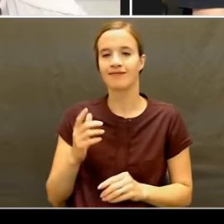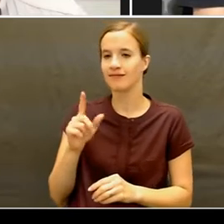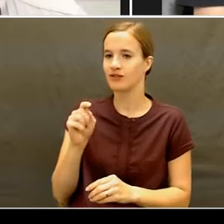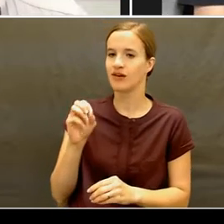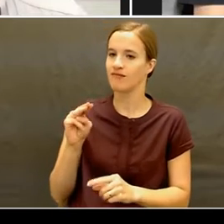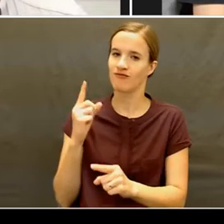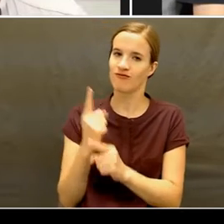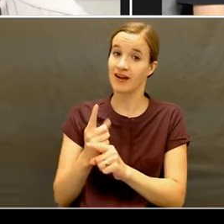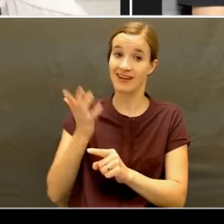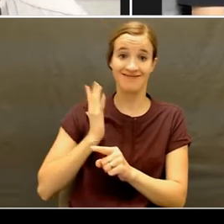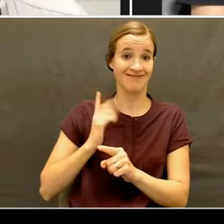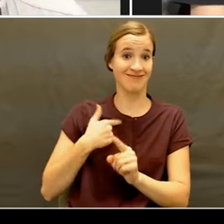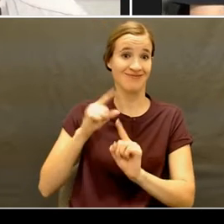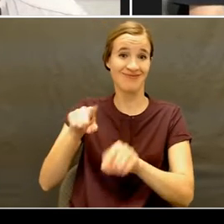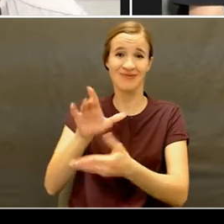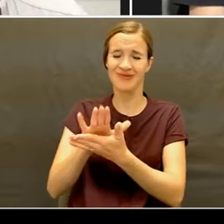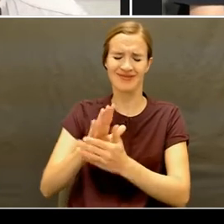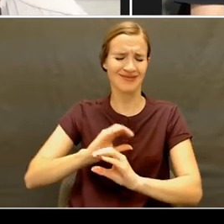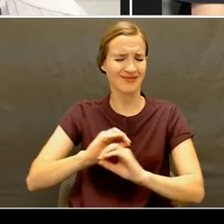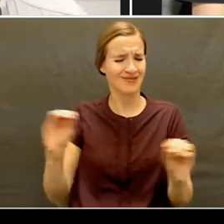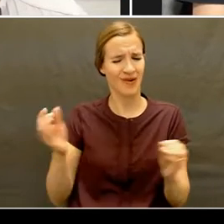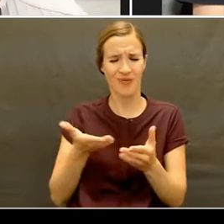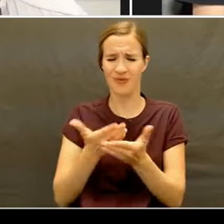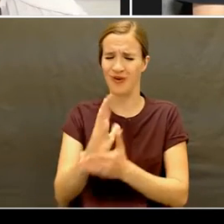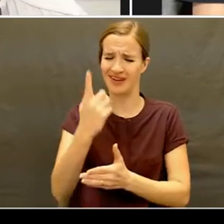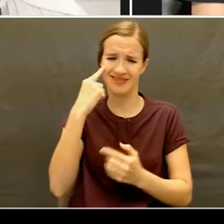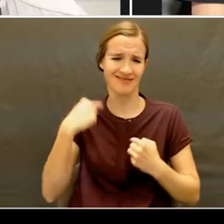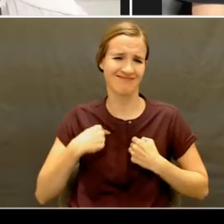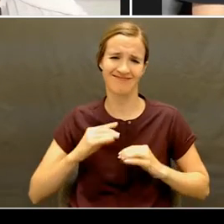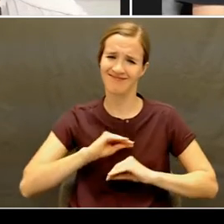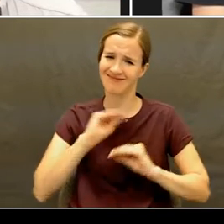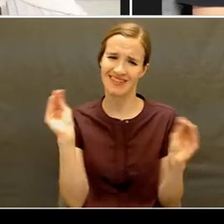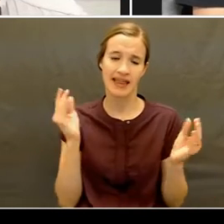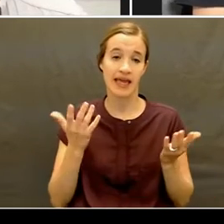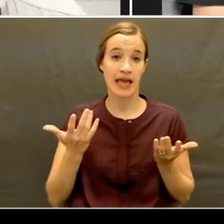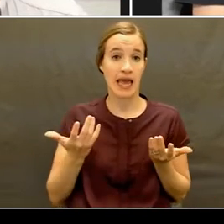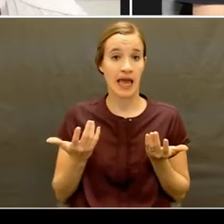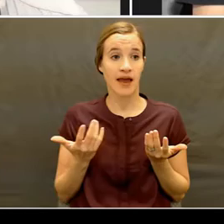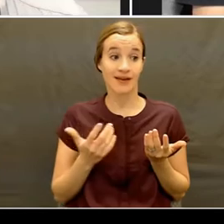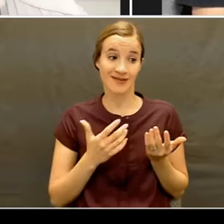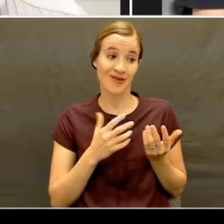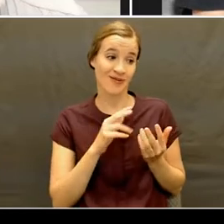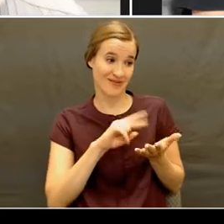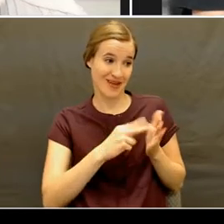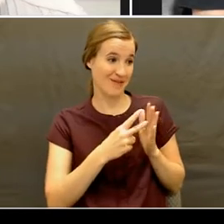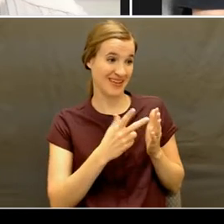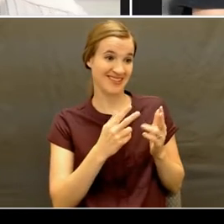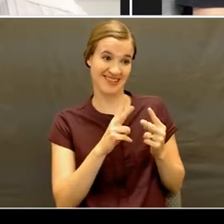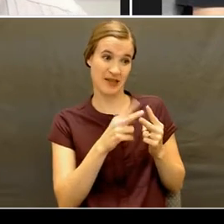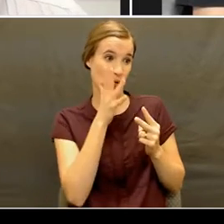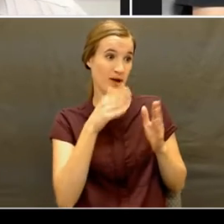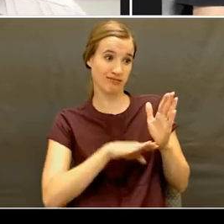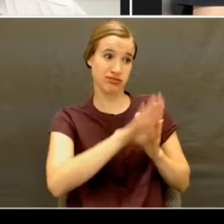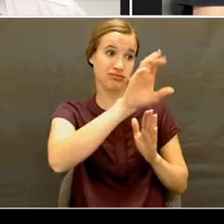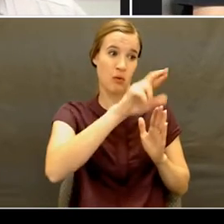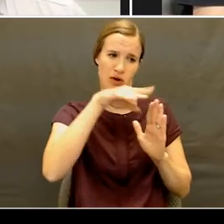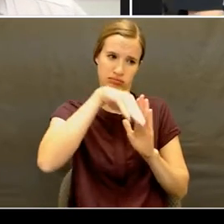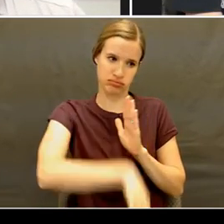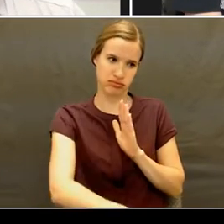Tom: No. And I sank. You know, it was kind of funny because I thought I was going to be a